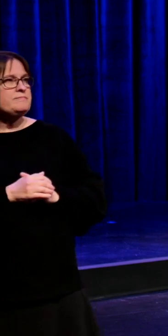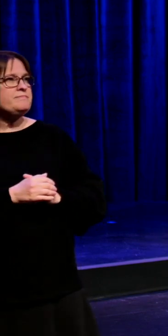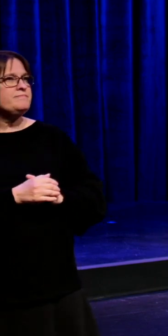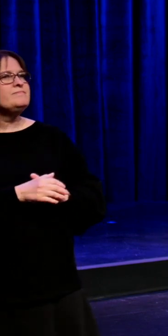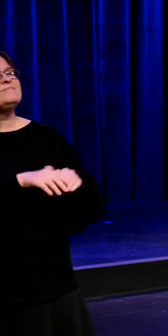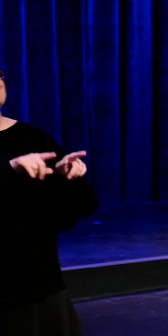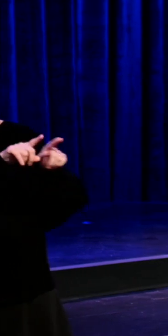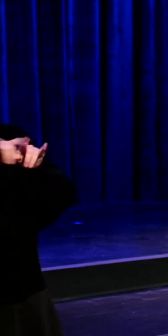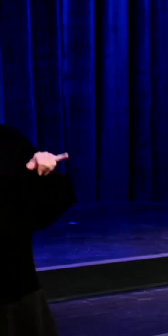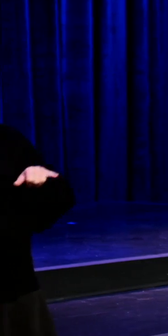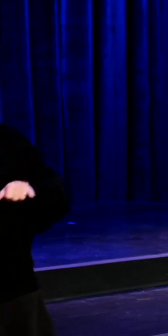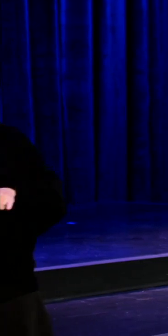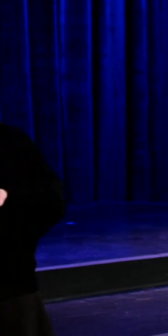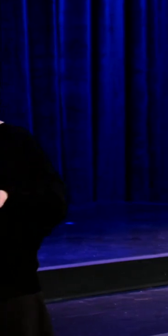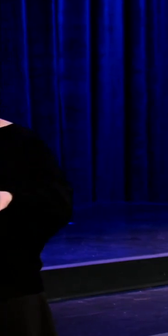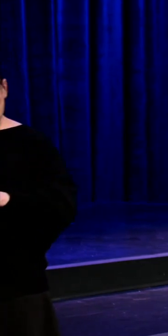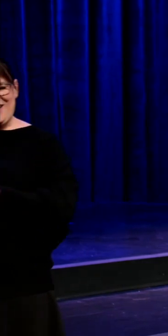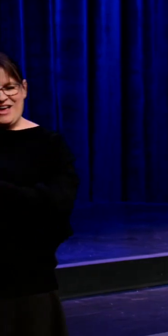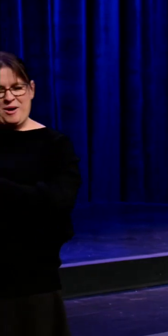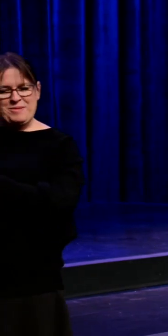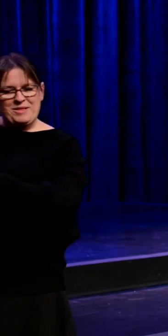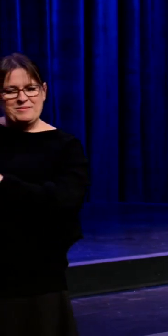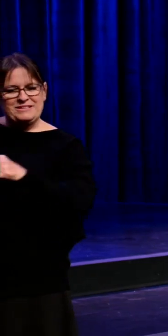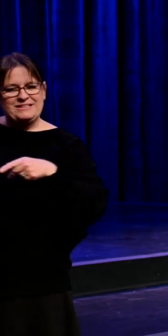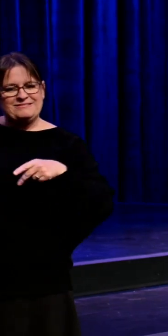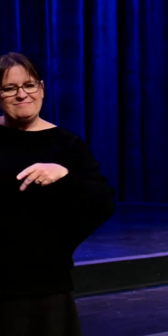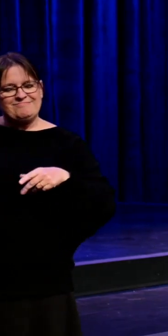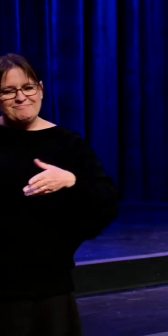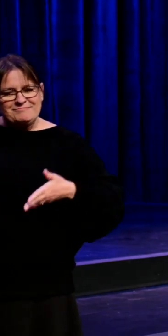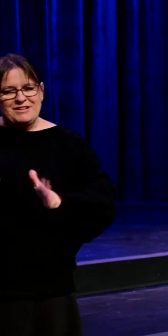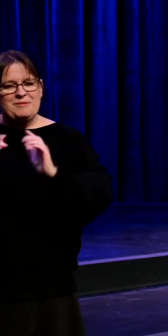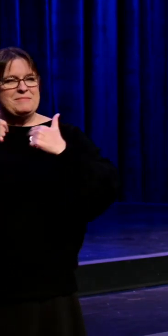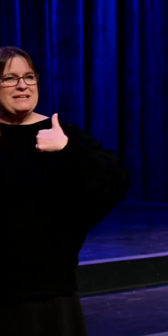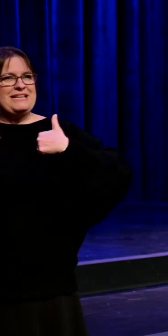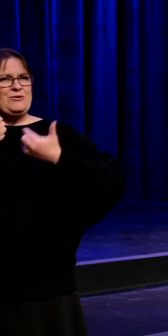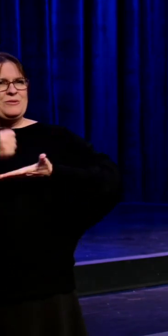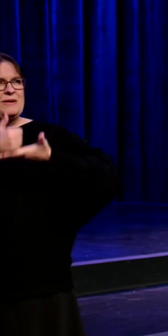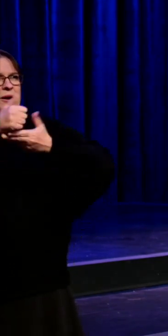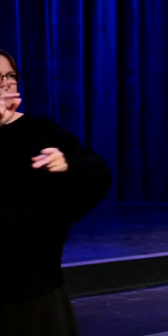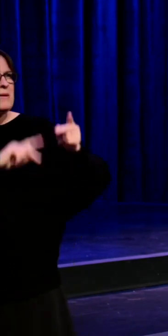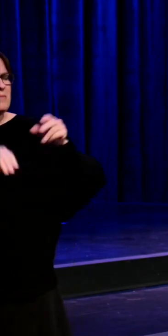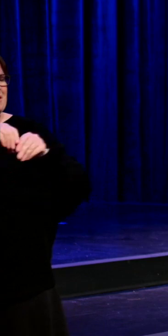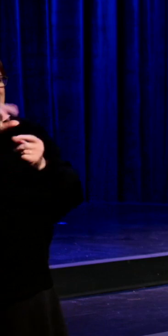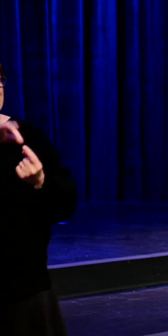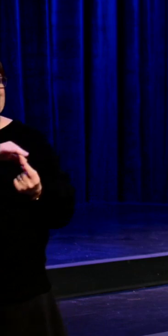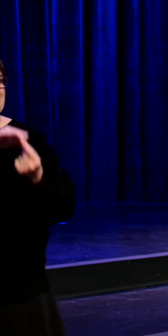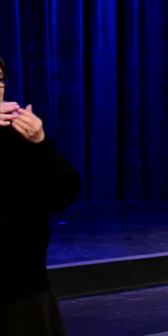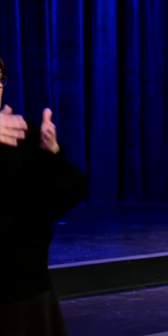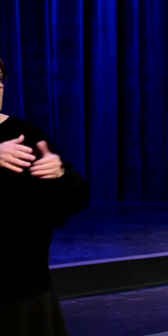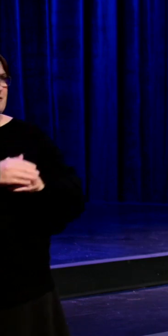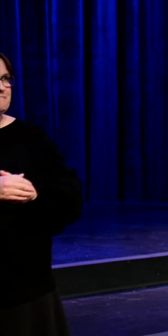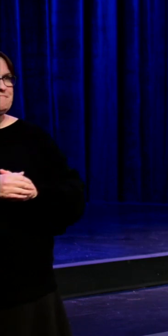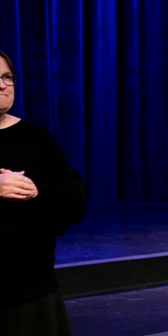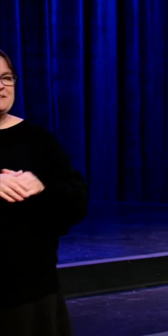know that epilepsy has allowed me to help people in a very unique way. Both as an advocate for our